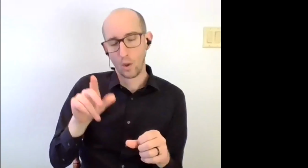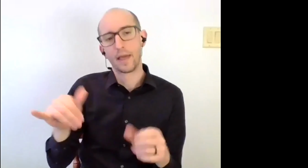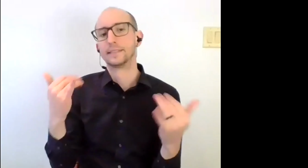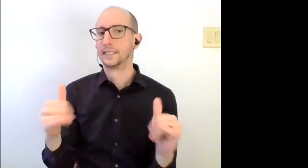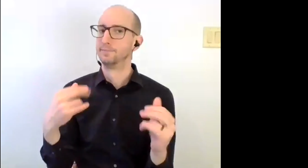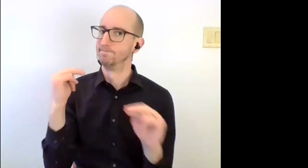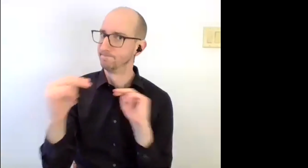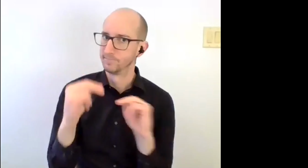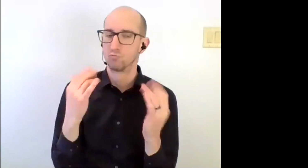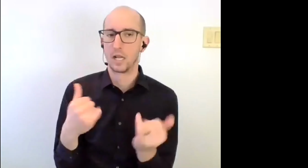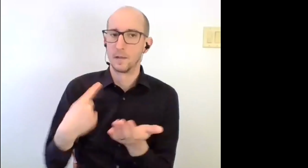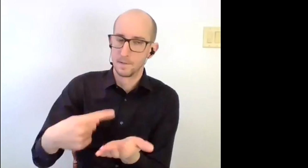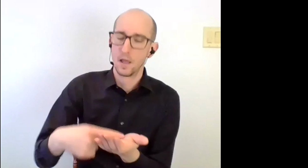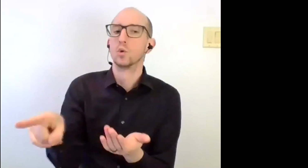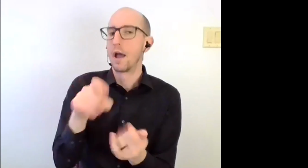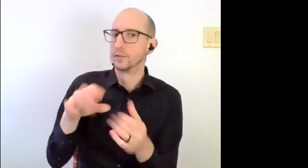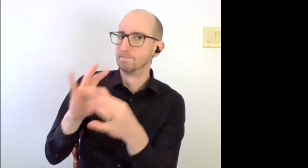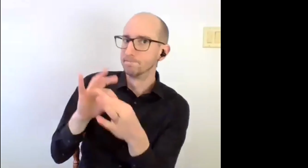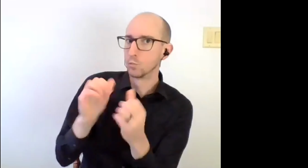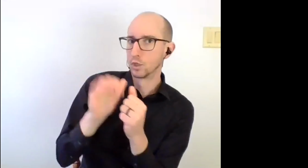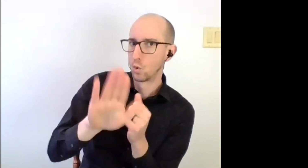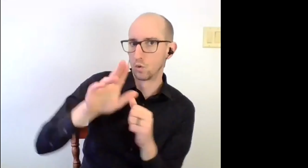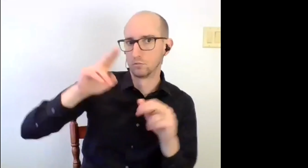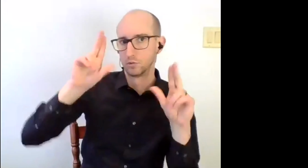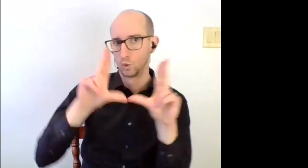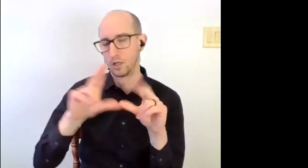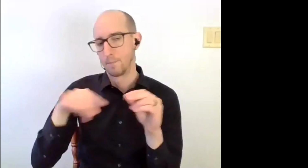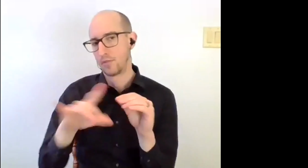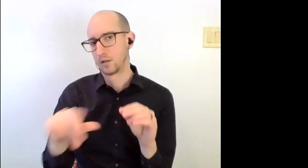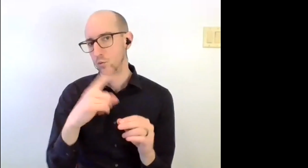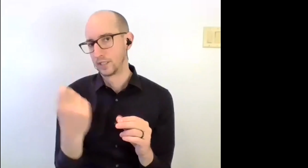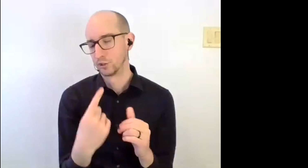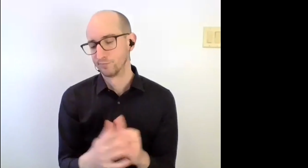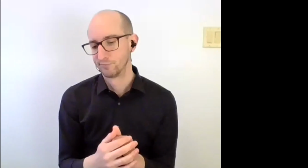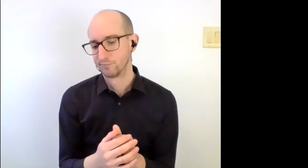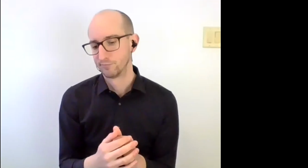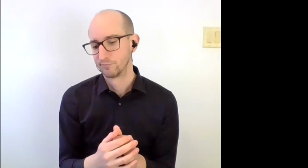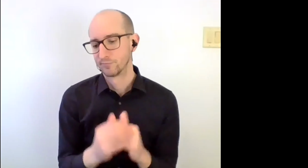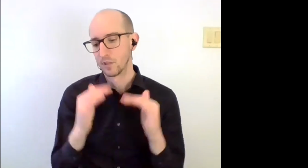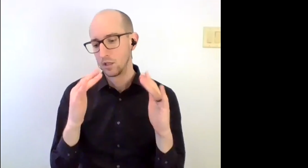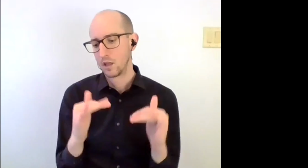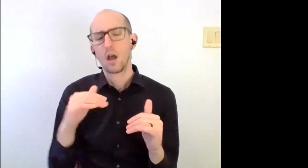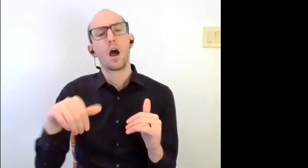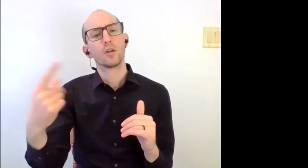is not a commitment that I can individually make. That is something being bargained right now. So you really have to